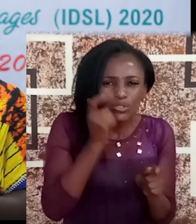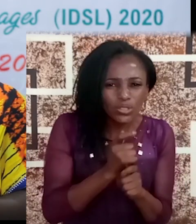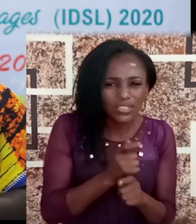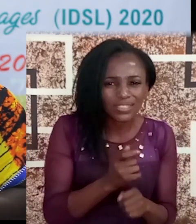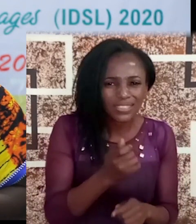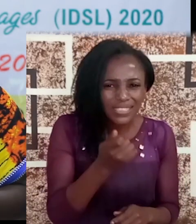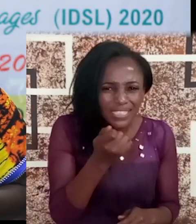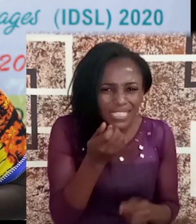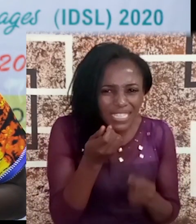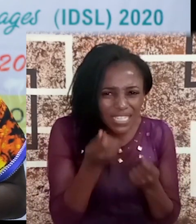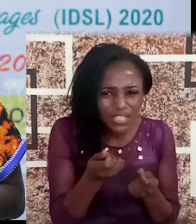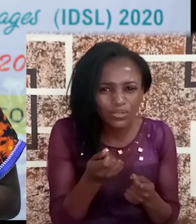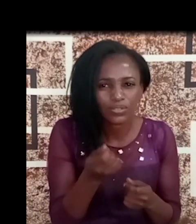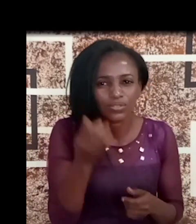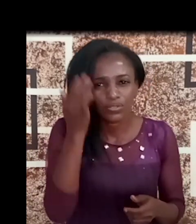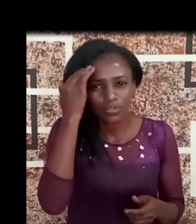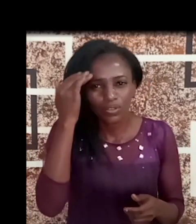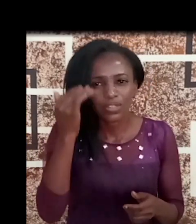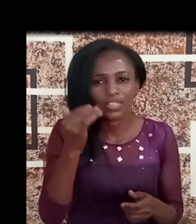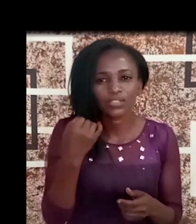That's the magic of language!